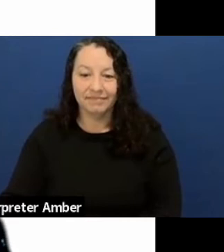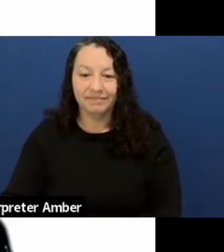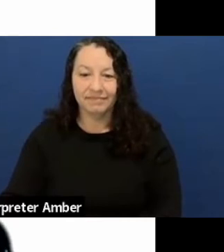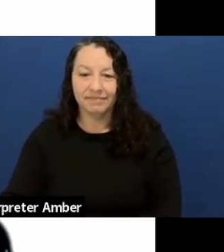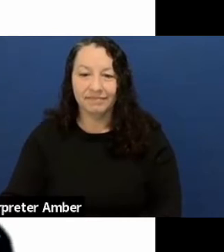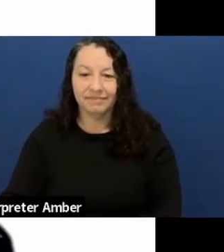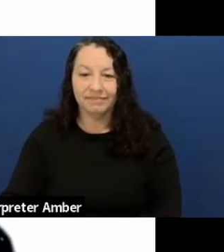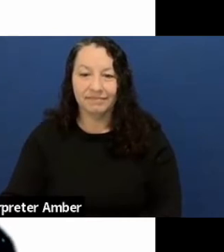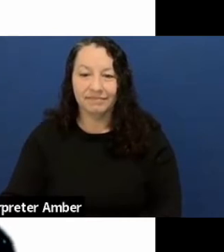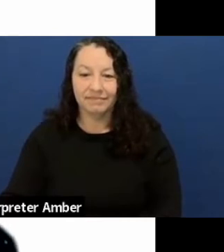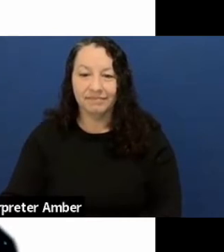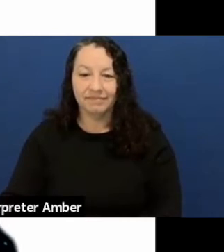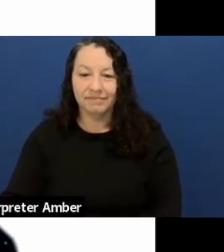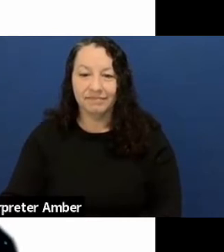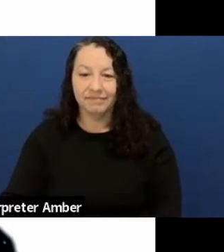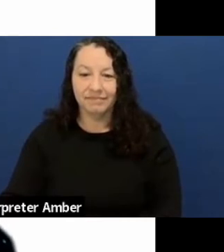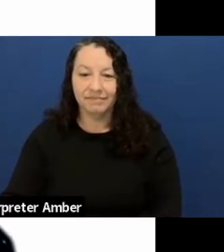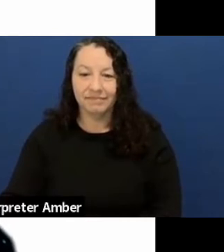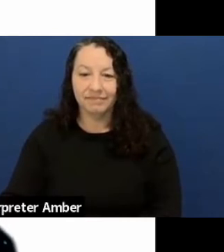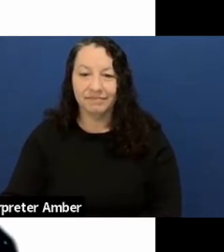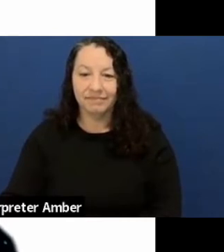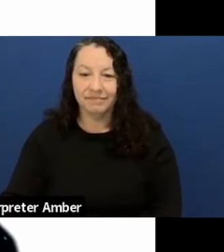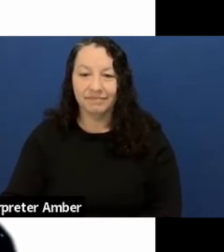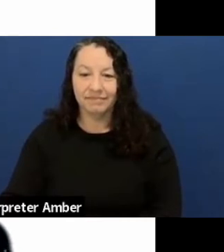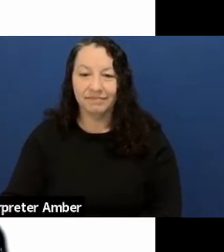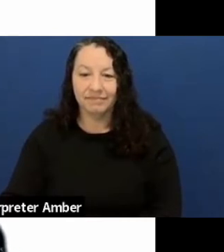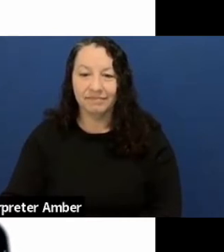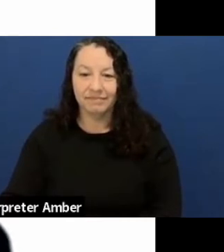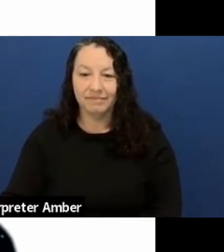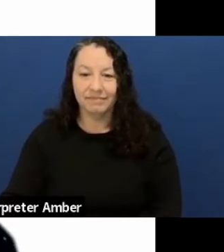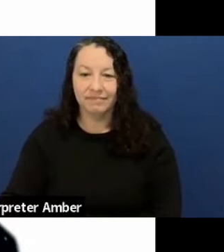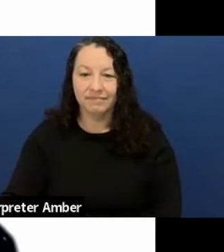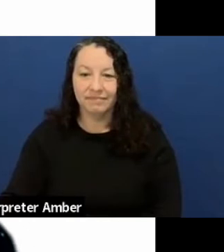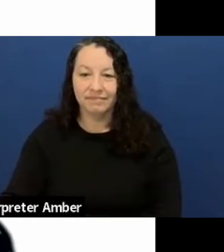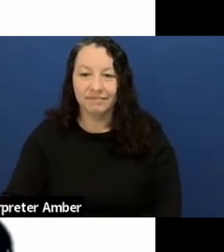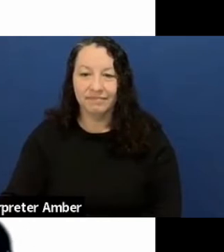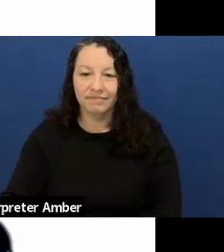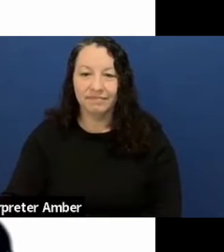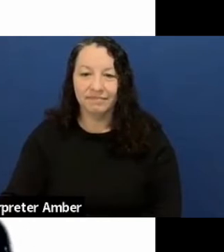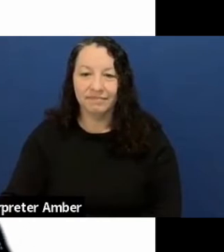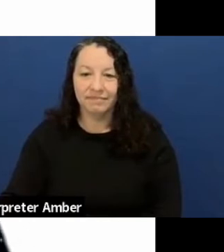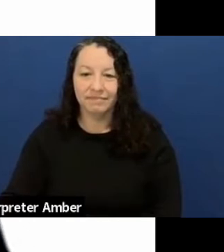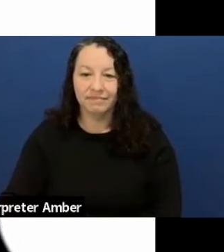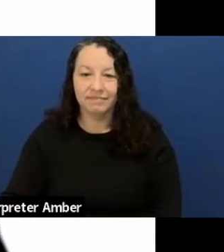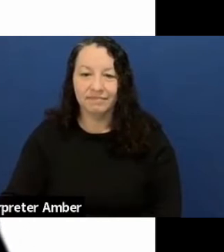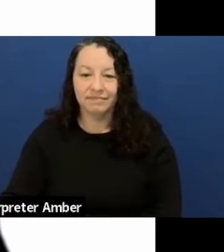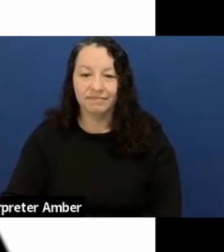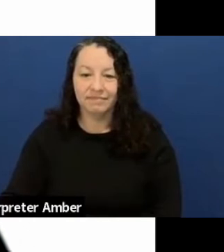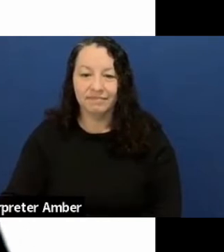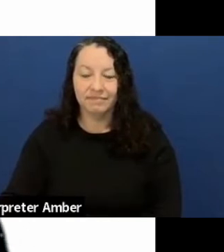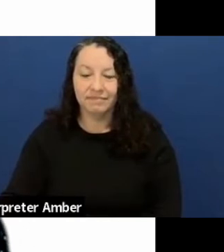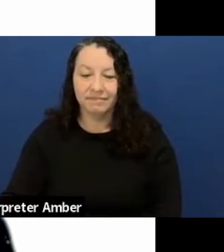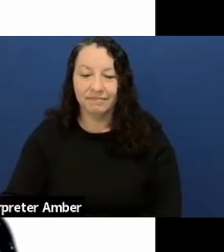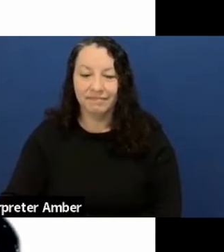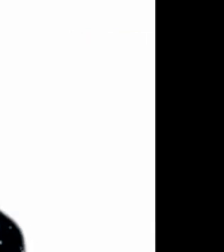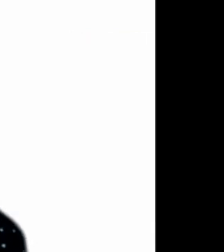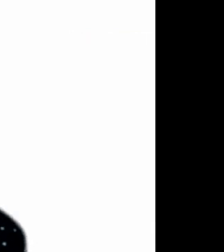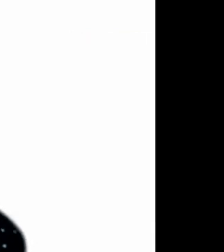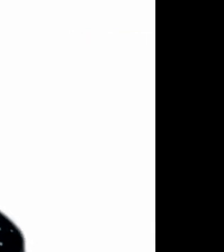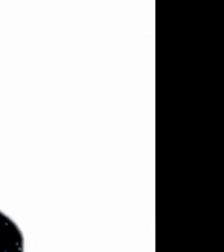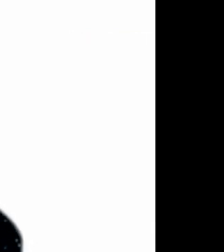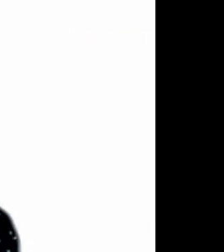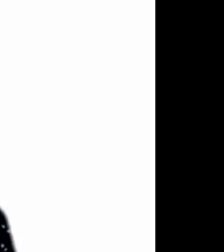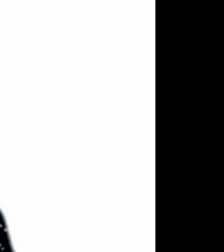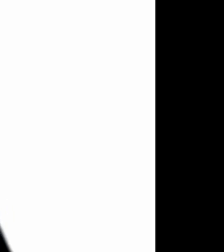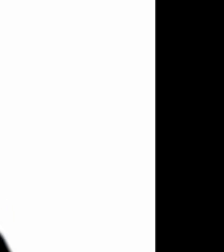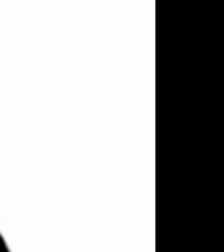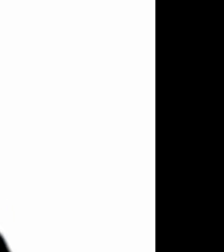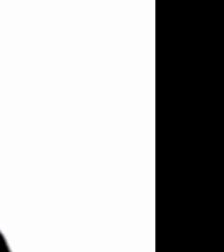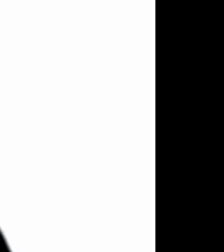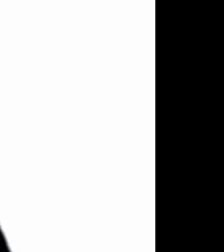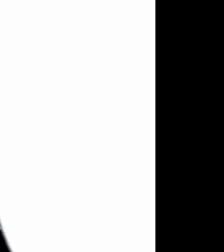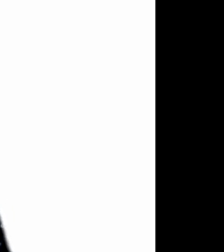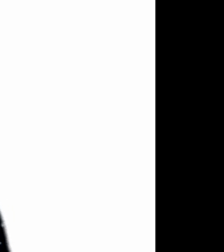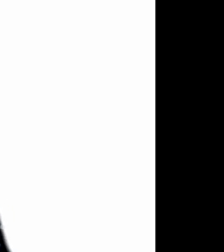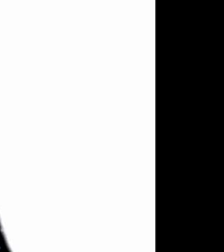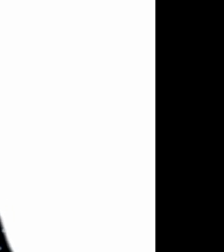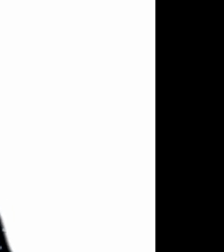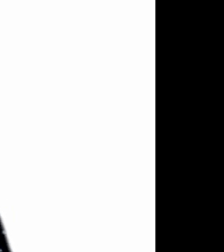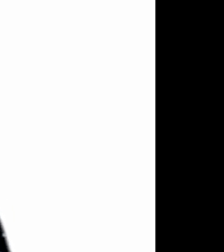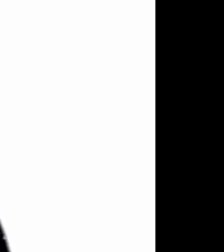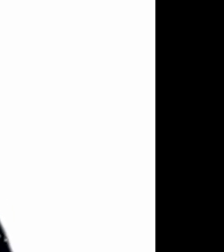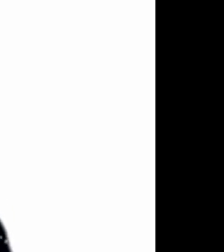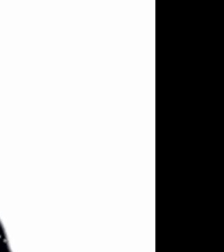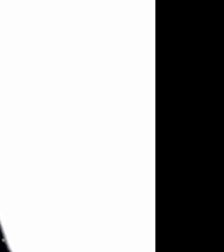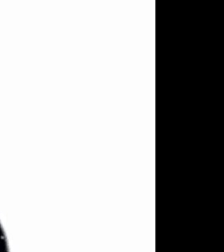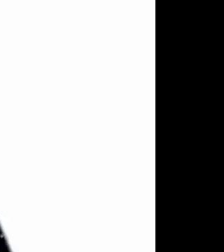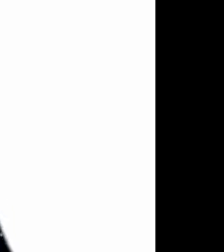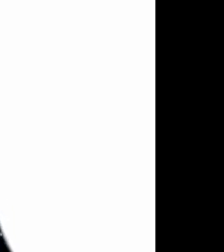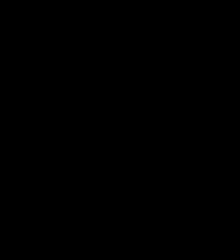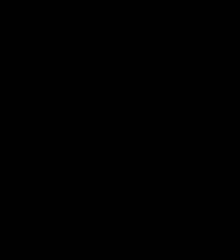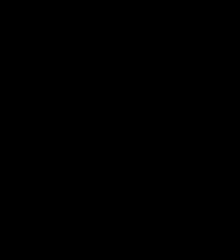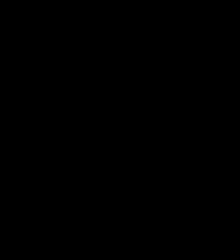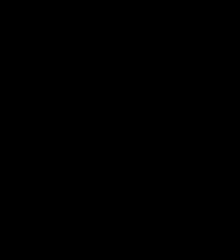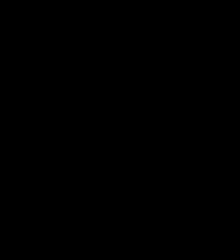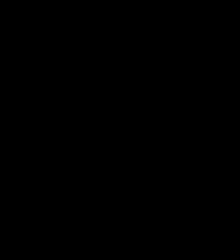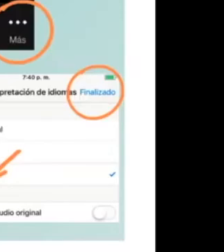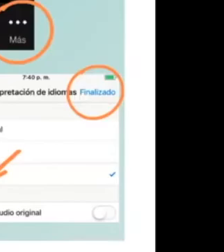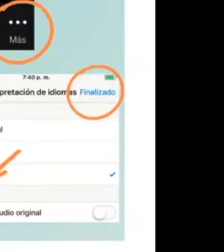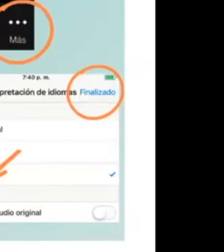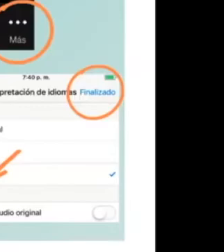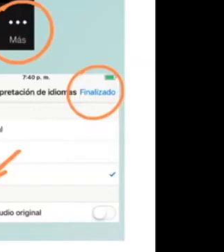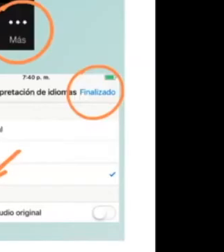han registrado y vamos a tener, vamos a dar unos anuncios sobre accesibilidad e interpretación